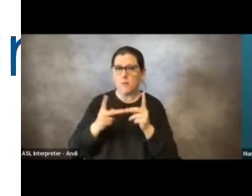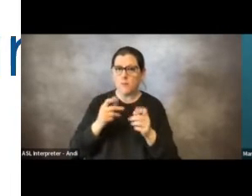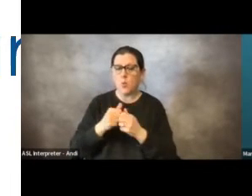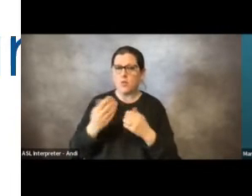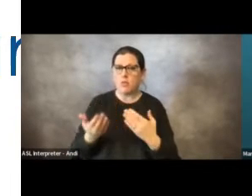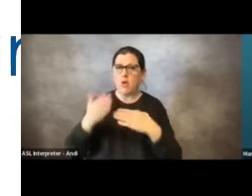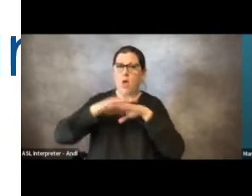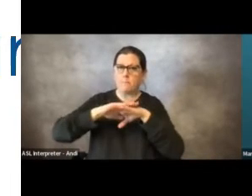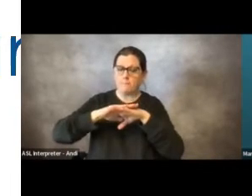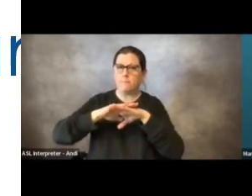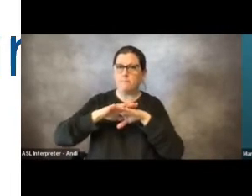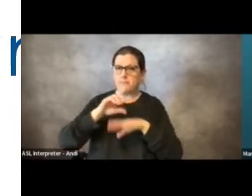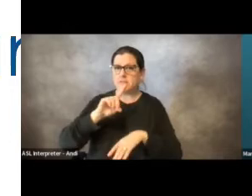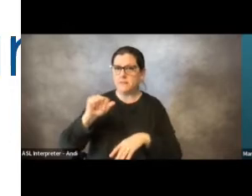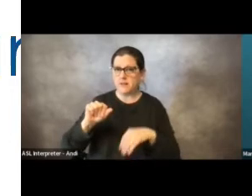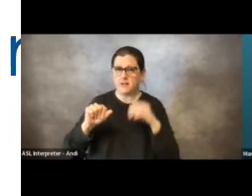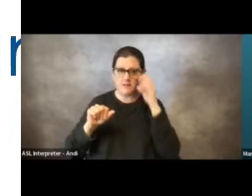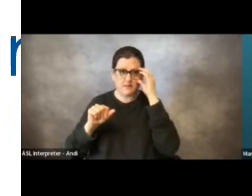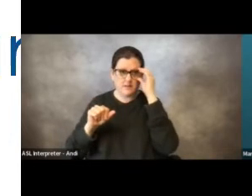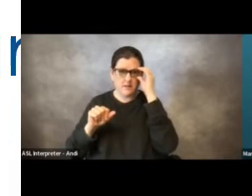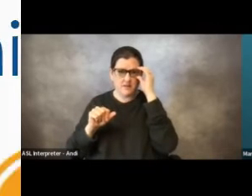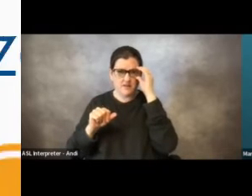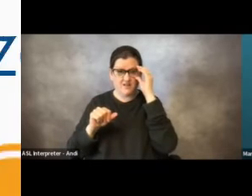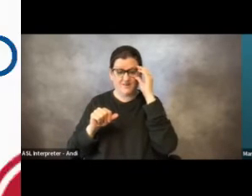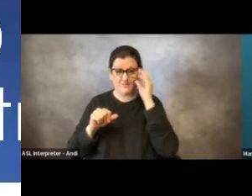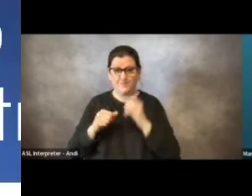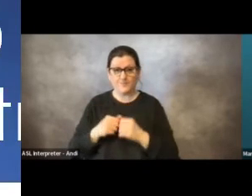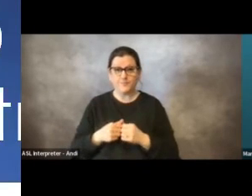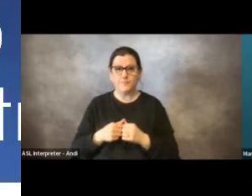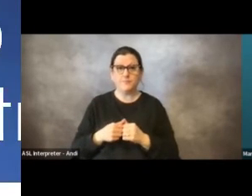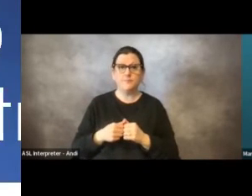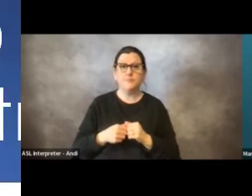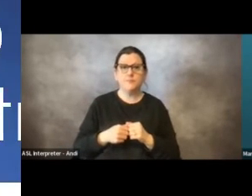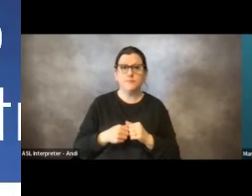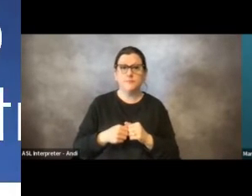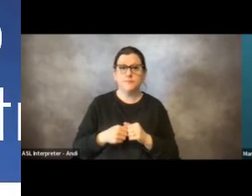multiplayer occurring disabilities. Next slide. So